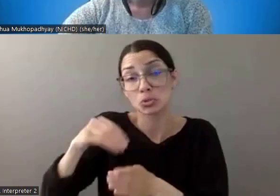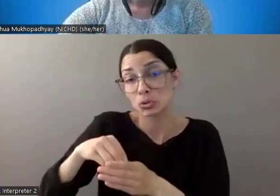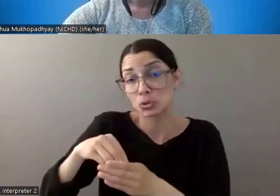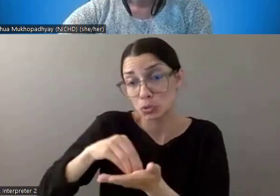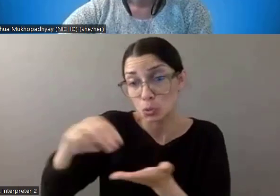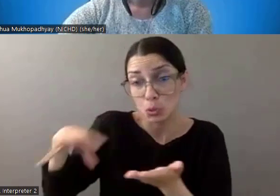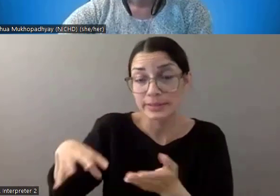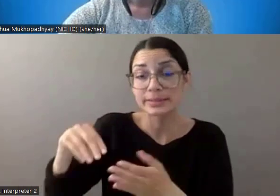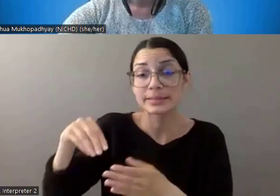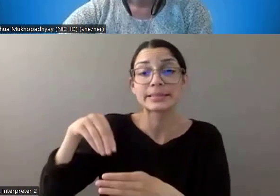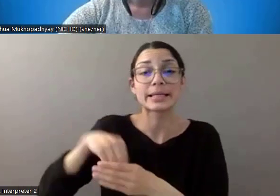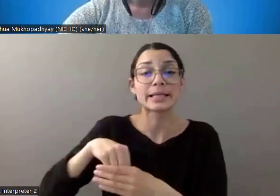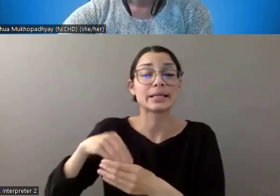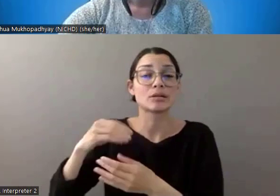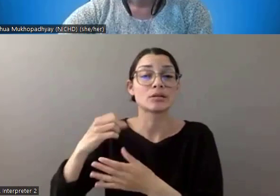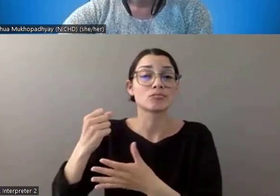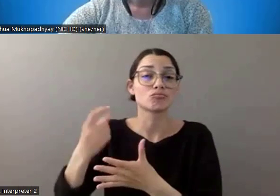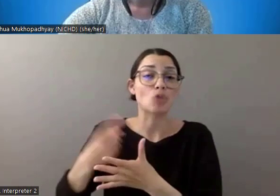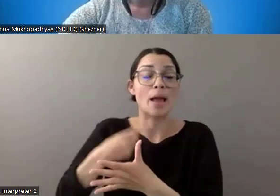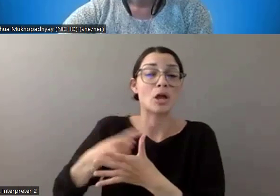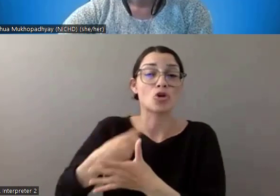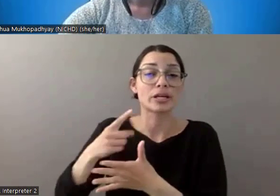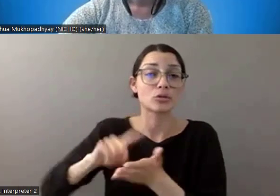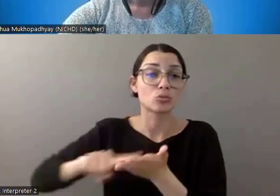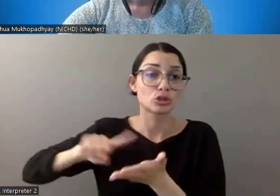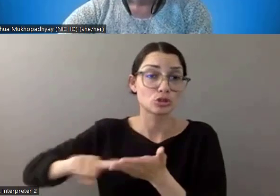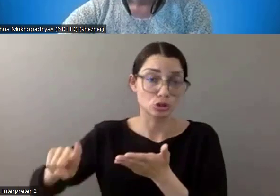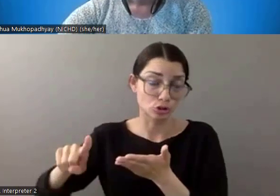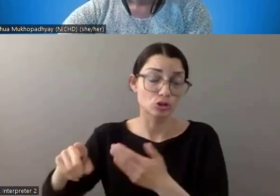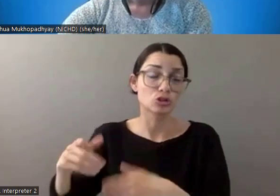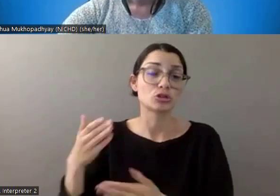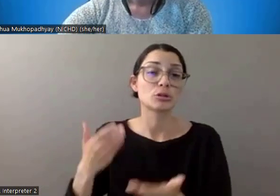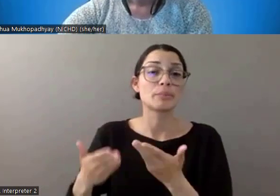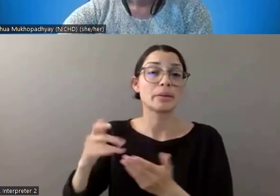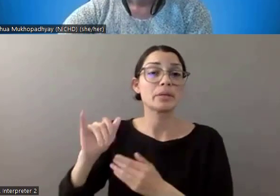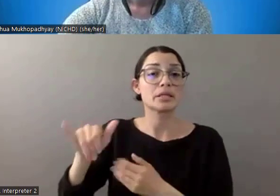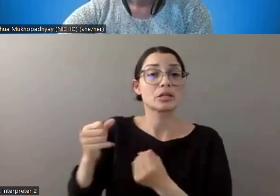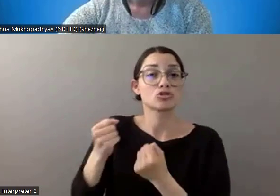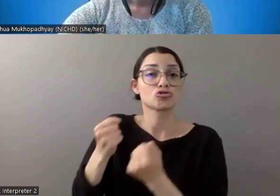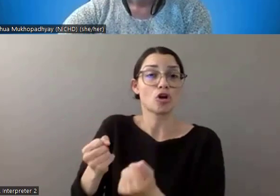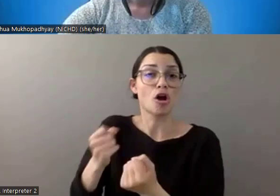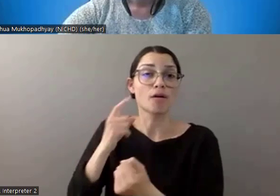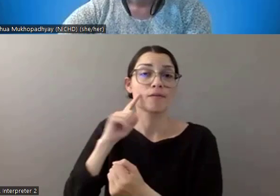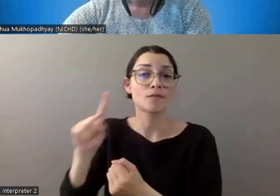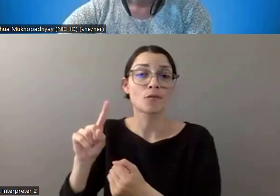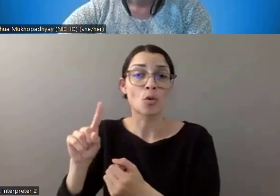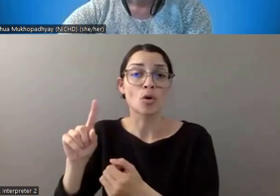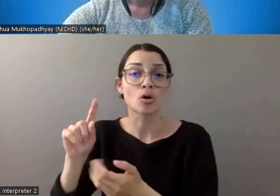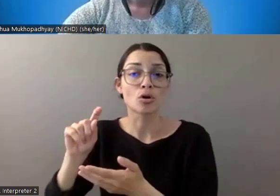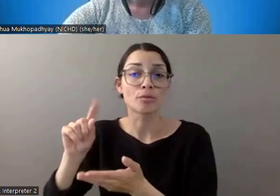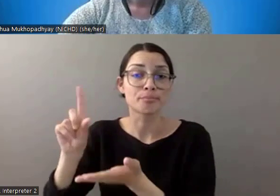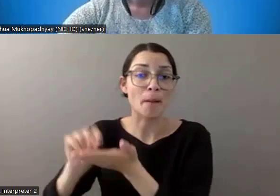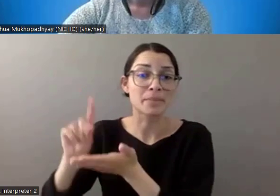might be considered a strong area or republication. The overall impact score will ultimately determine